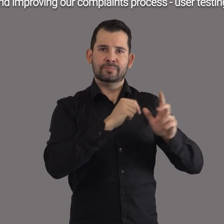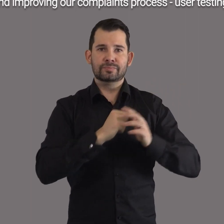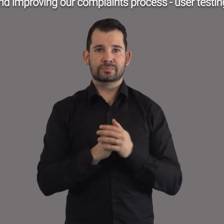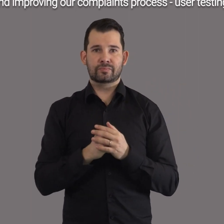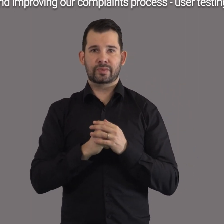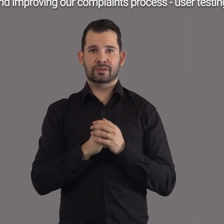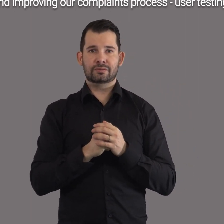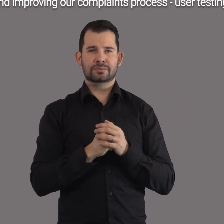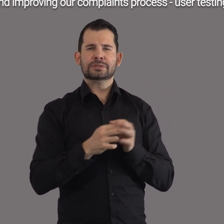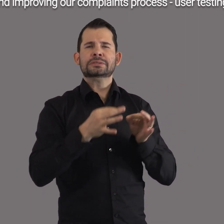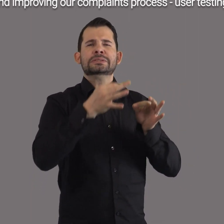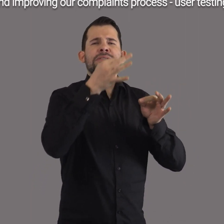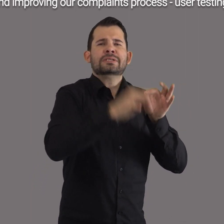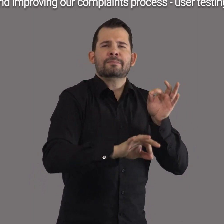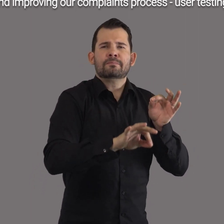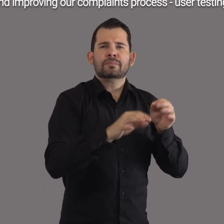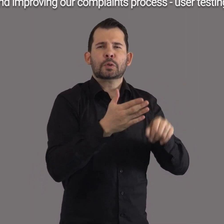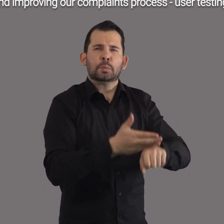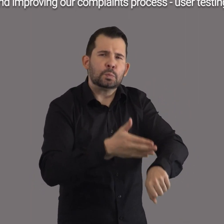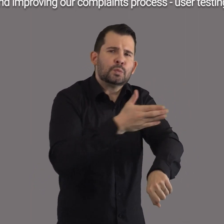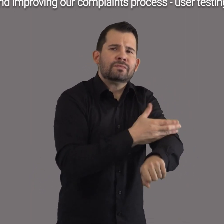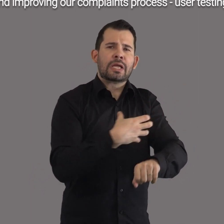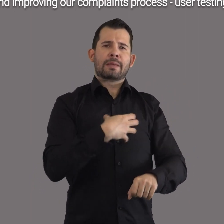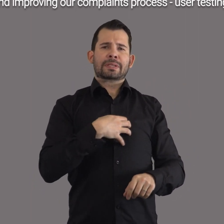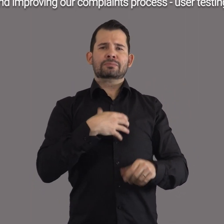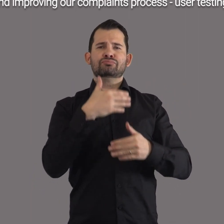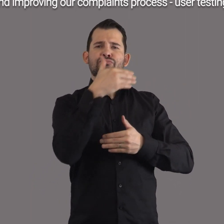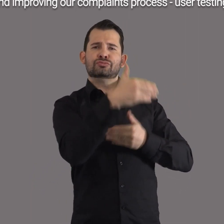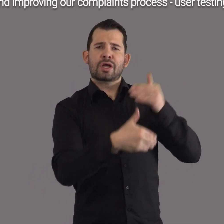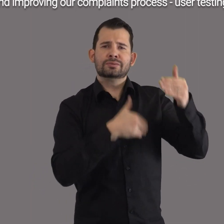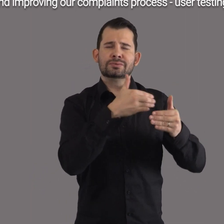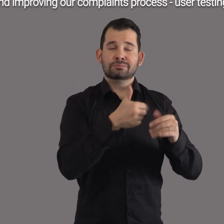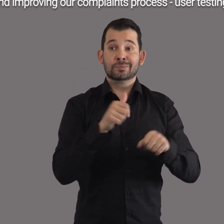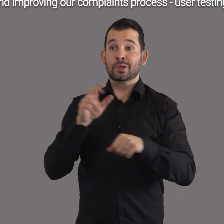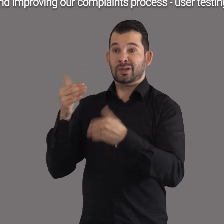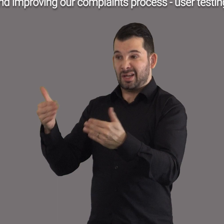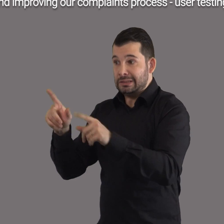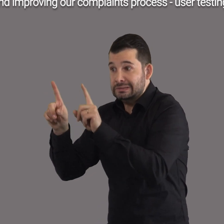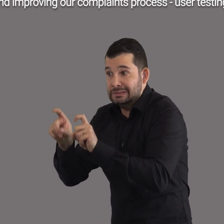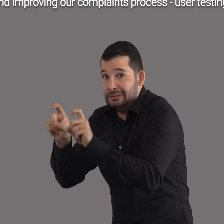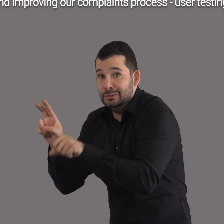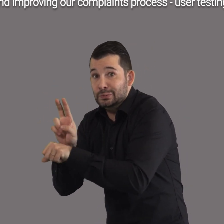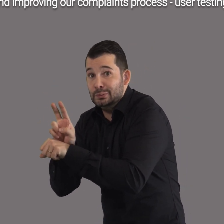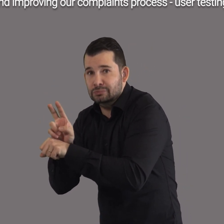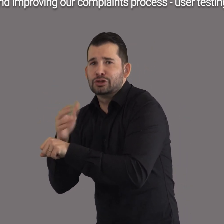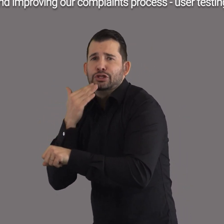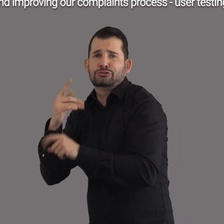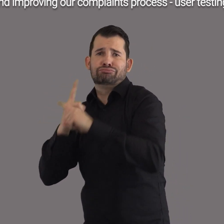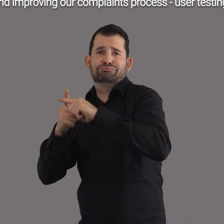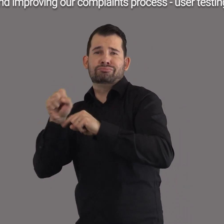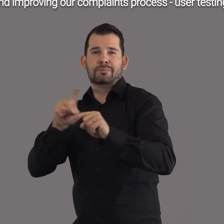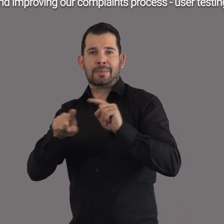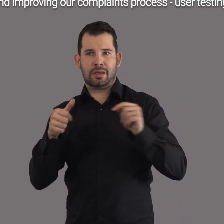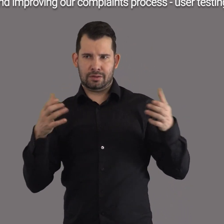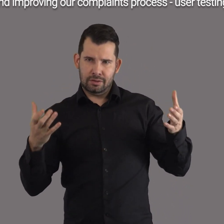simplifying and improving our complaints process - user testing is positive